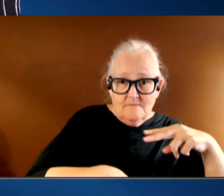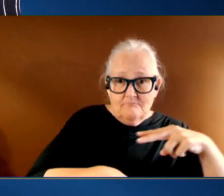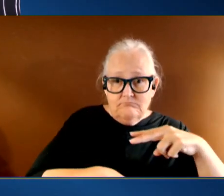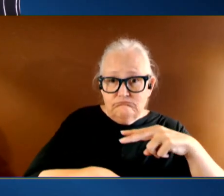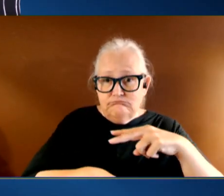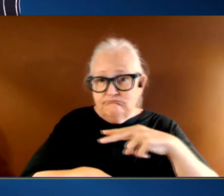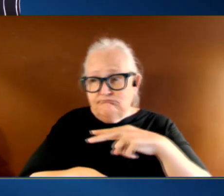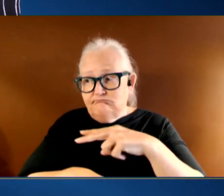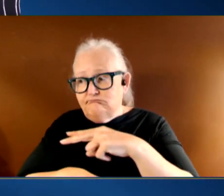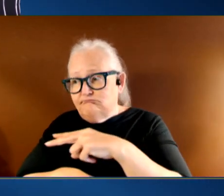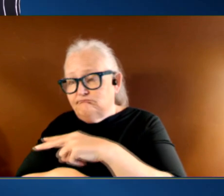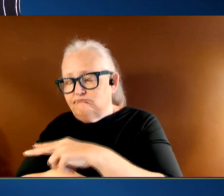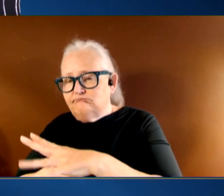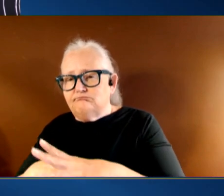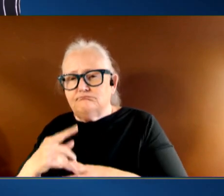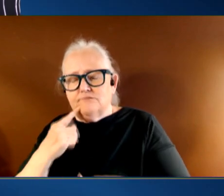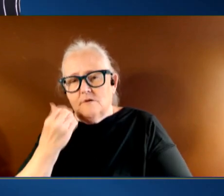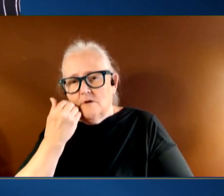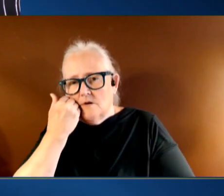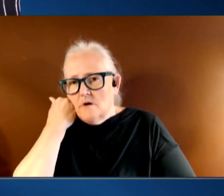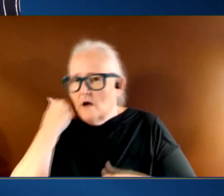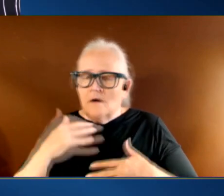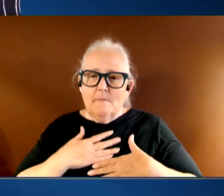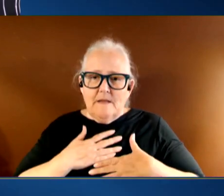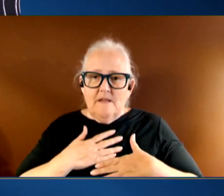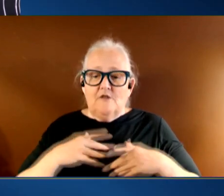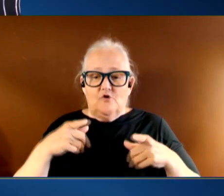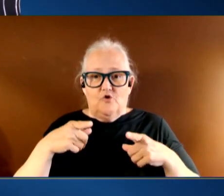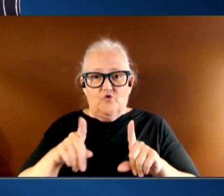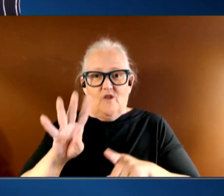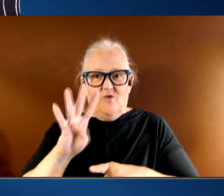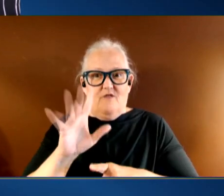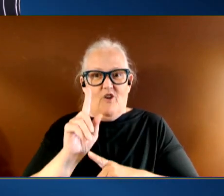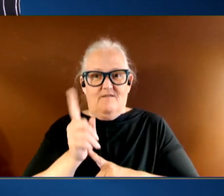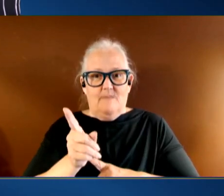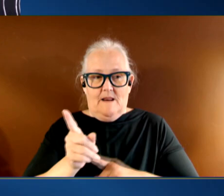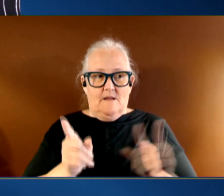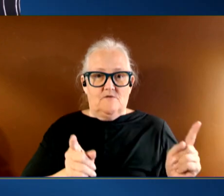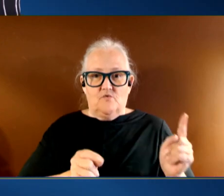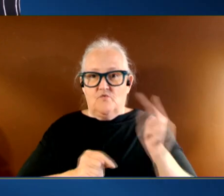I mean. So, in that course of time on the way to the hospital. Well, we think that, you know, the